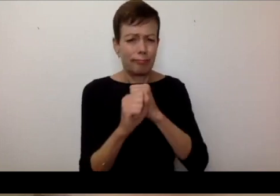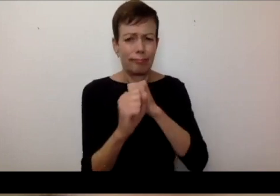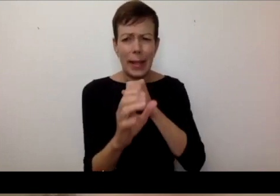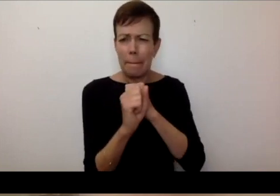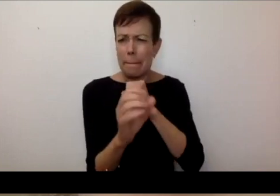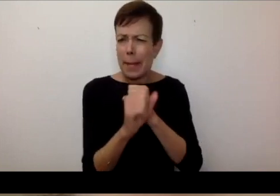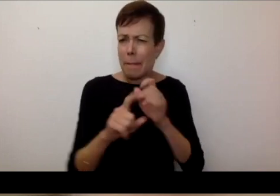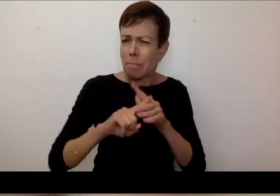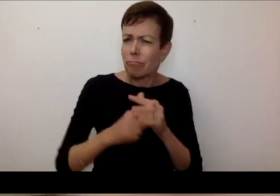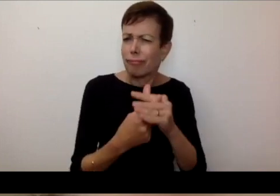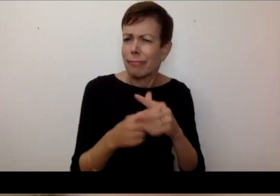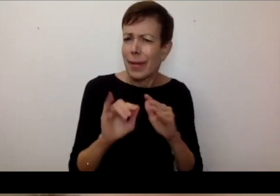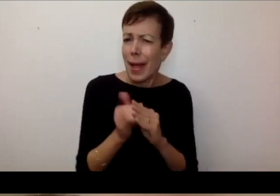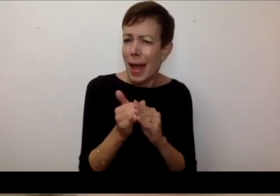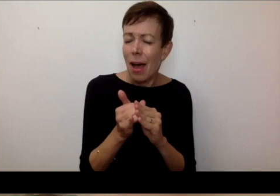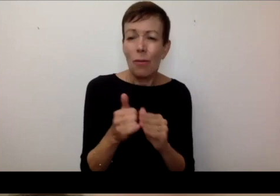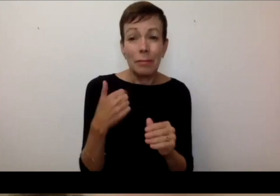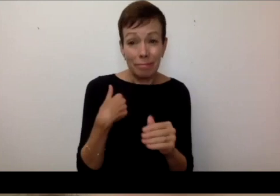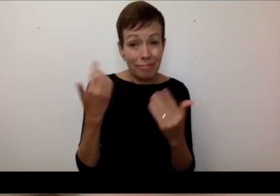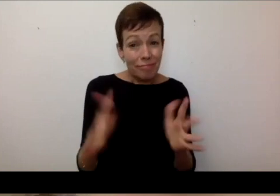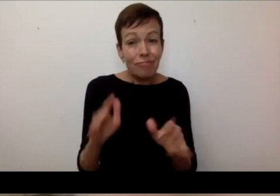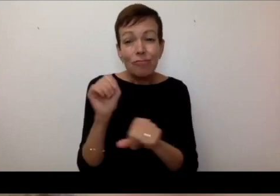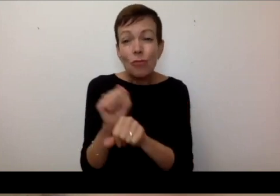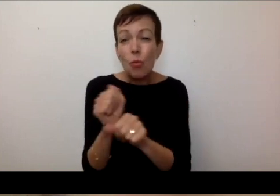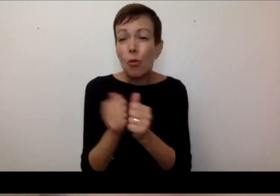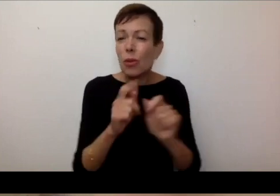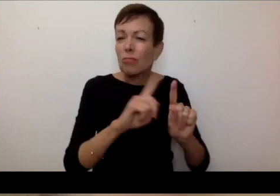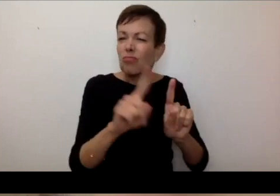because i've worked with so many unions i first contacted the